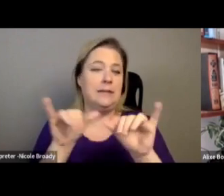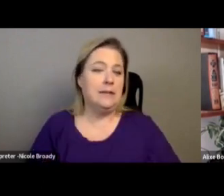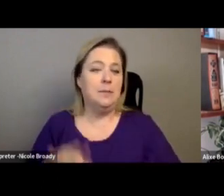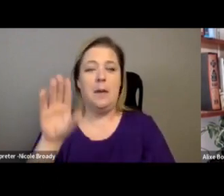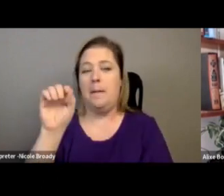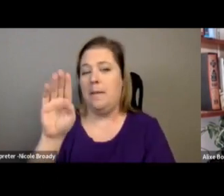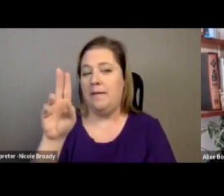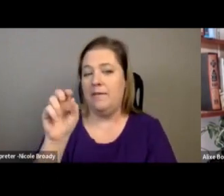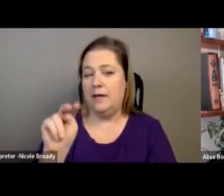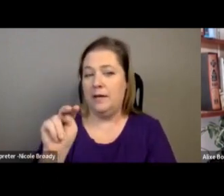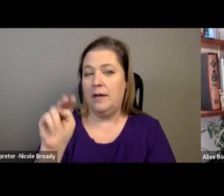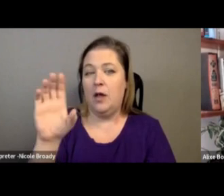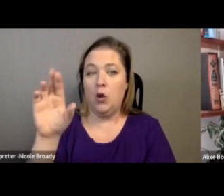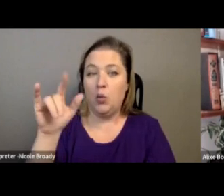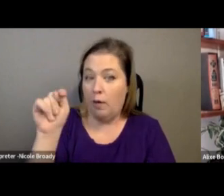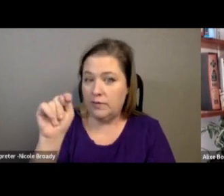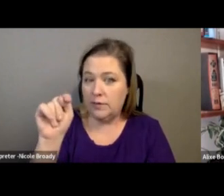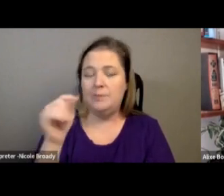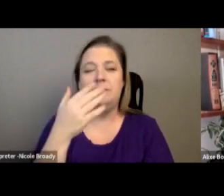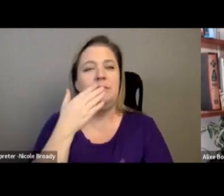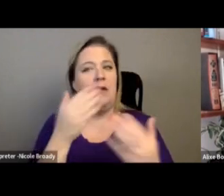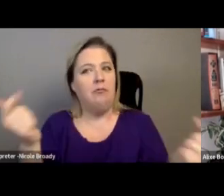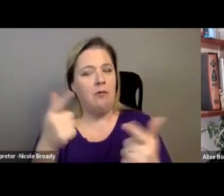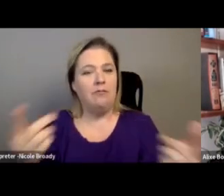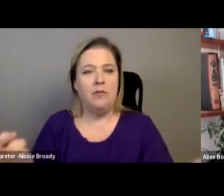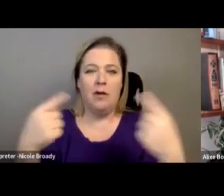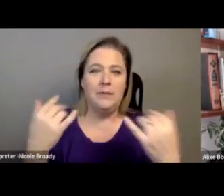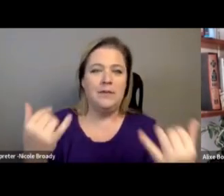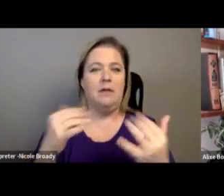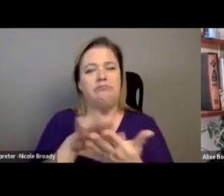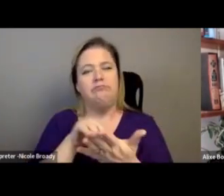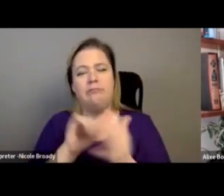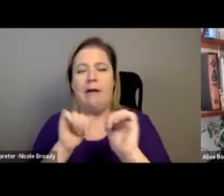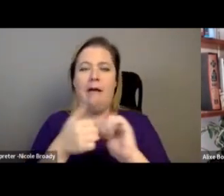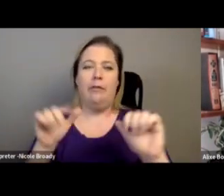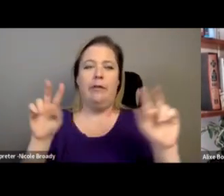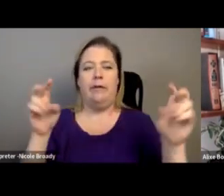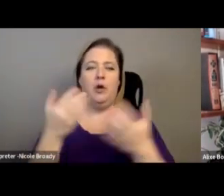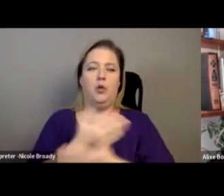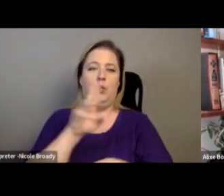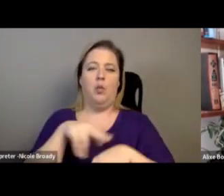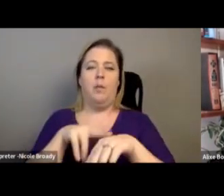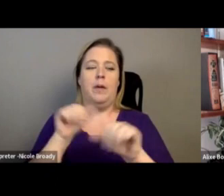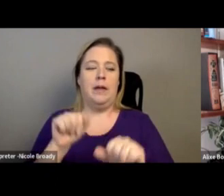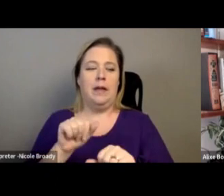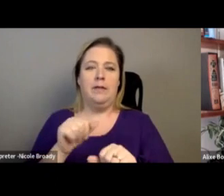Croft. Thank you for joining us to learn about how the new normal can be inclusive of